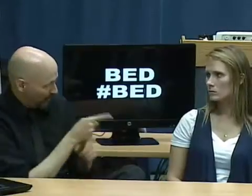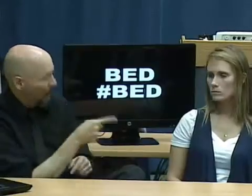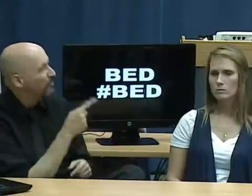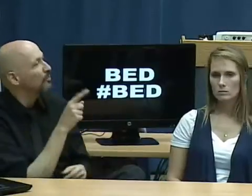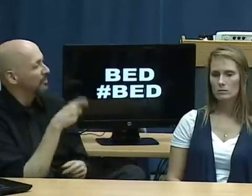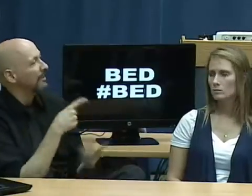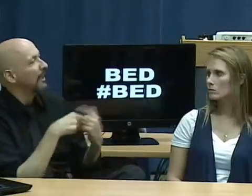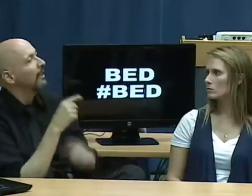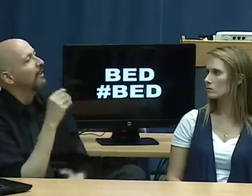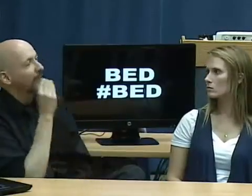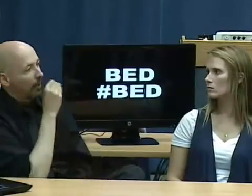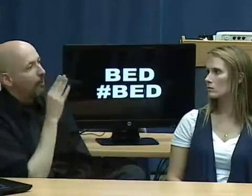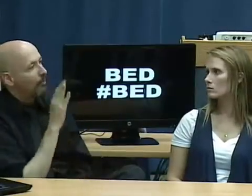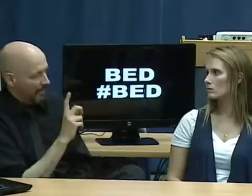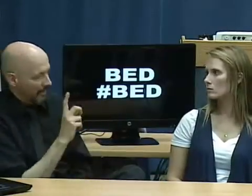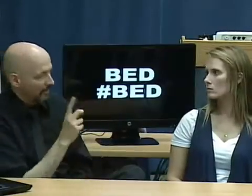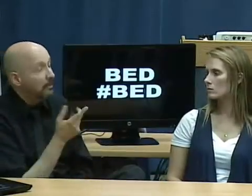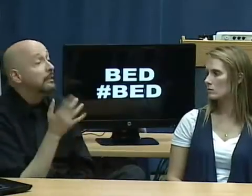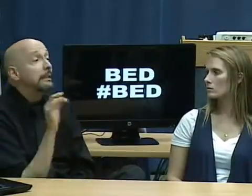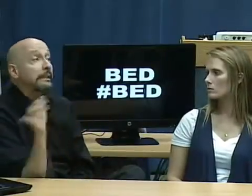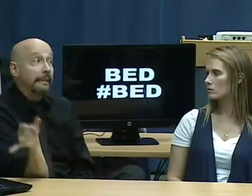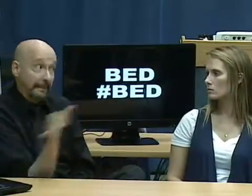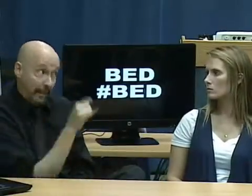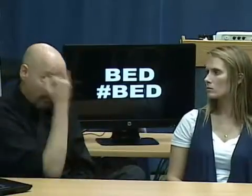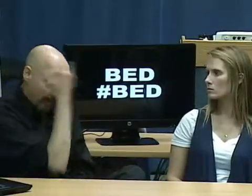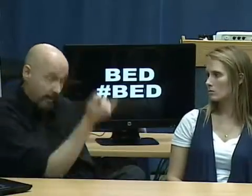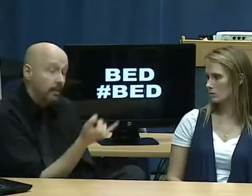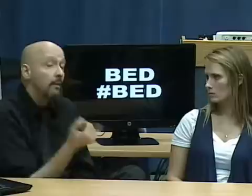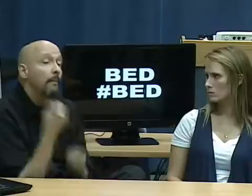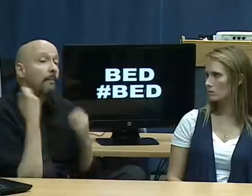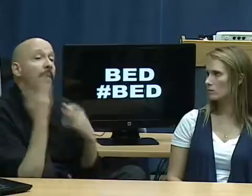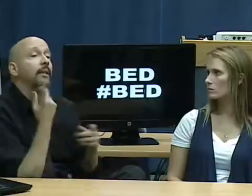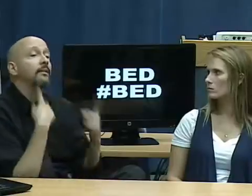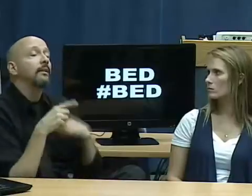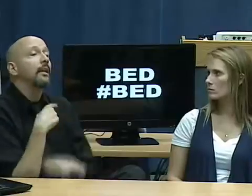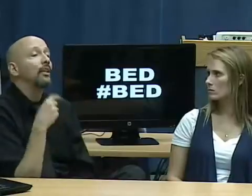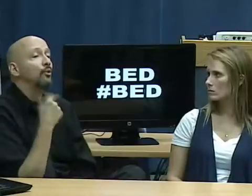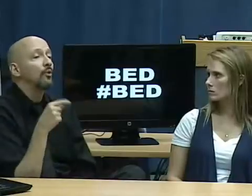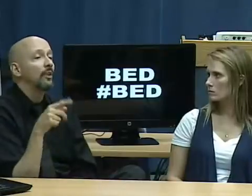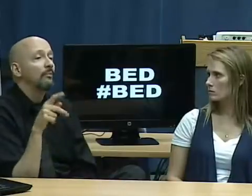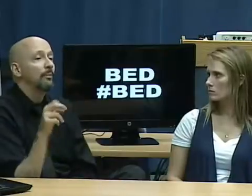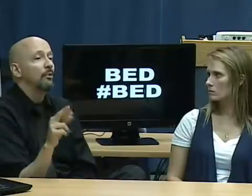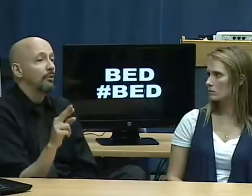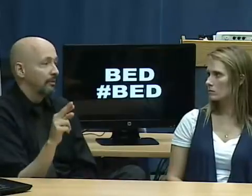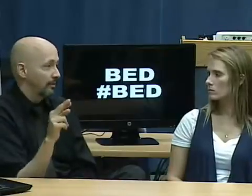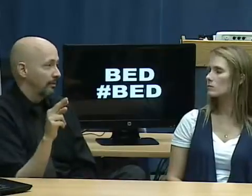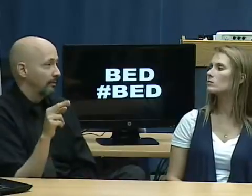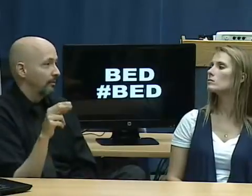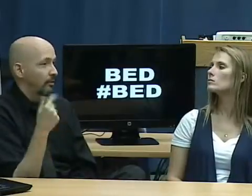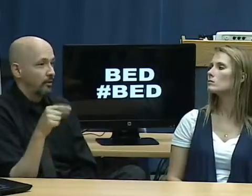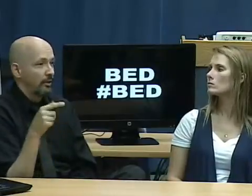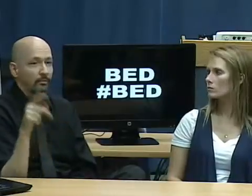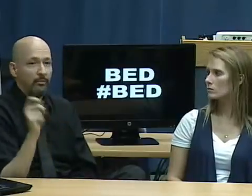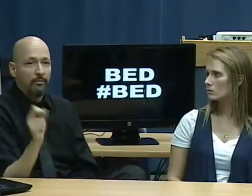Right. You have to sign "flower #BED." It's the same idea. Many people sign "green #PEPPER." Green #PEPPER.